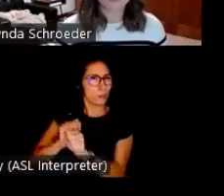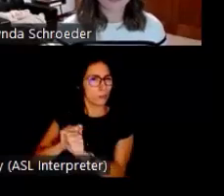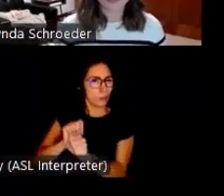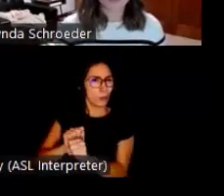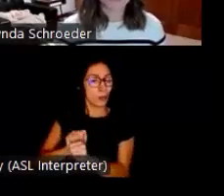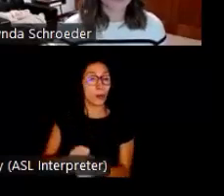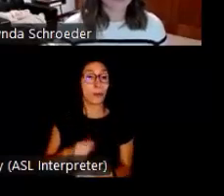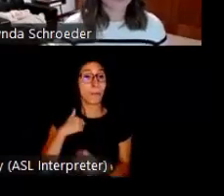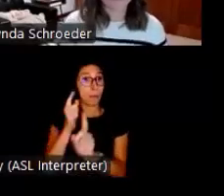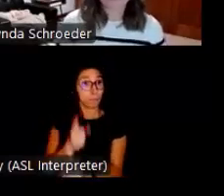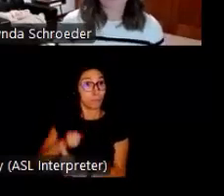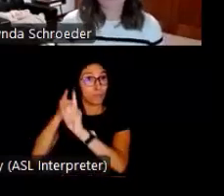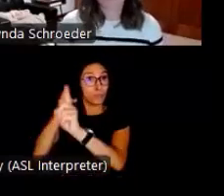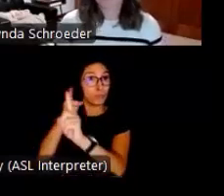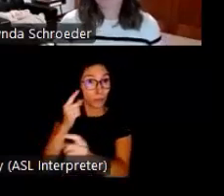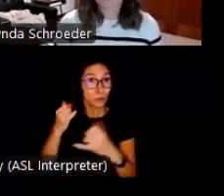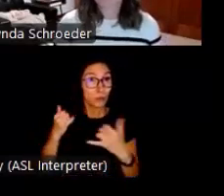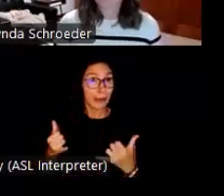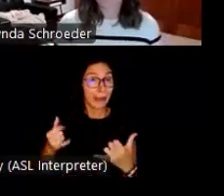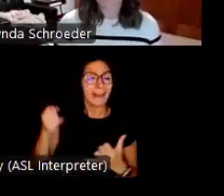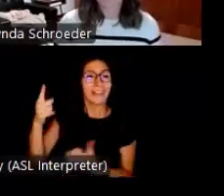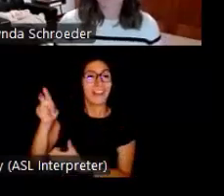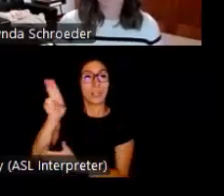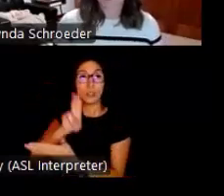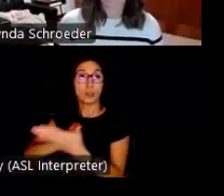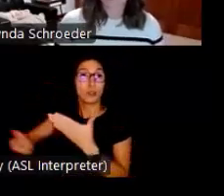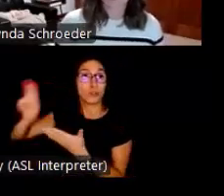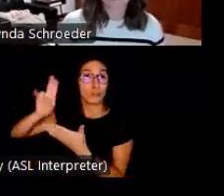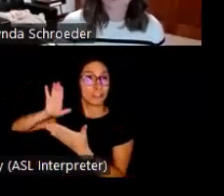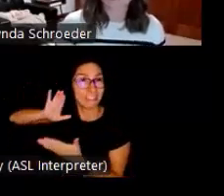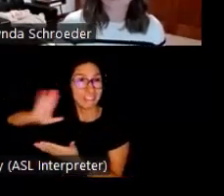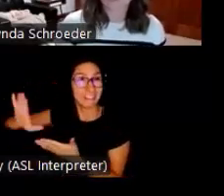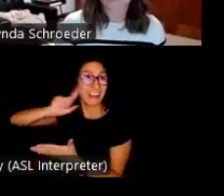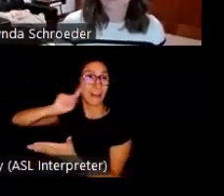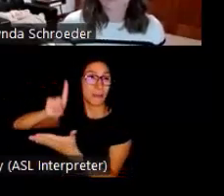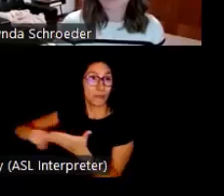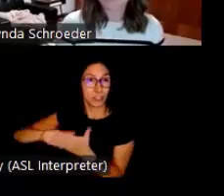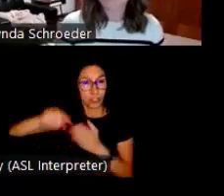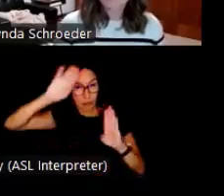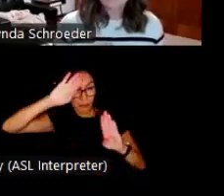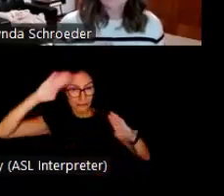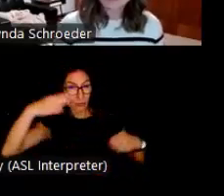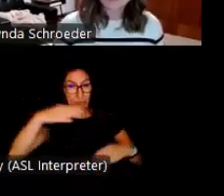that university-based research that is focused on aging and disability services lands